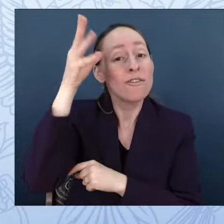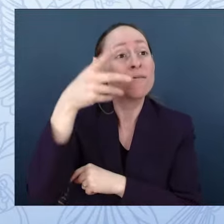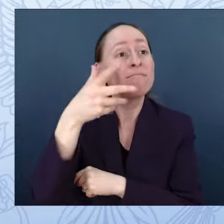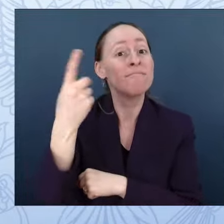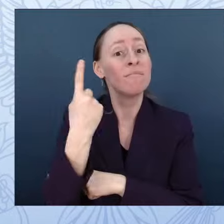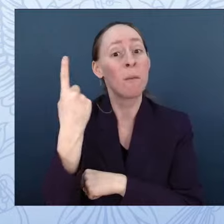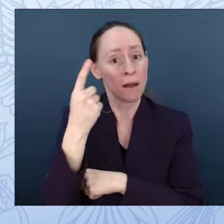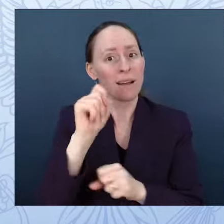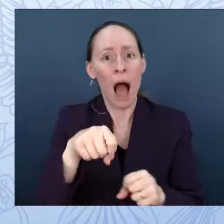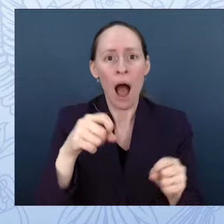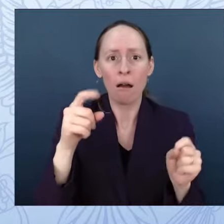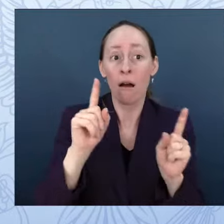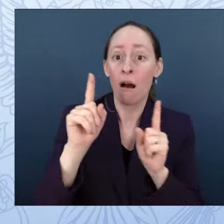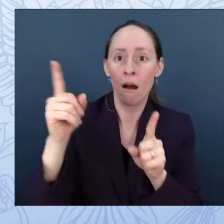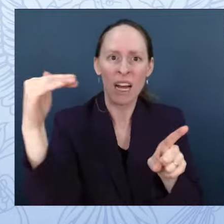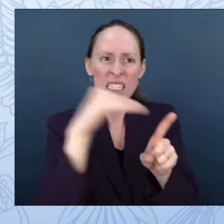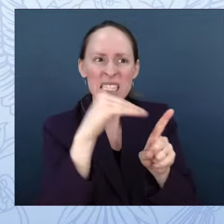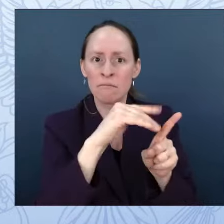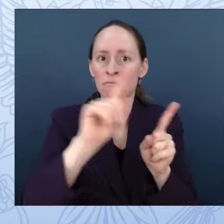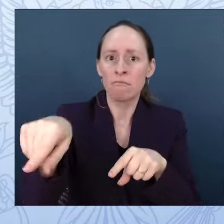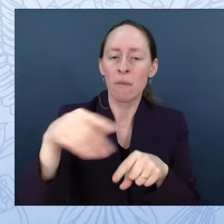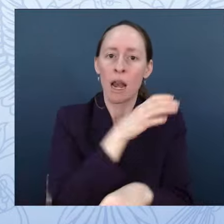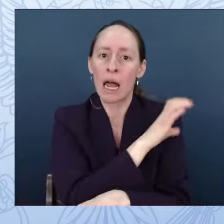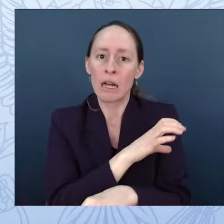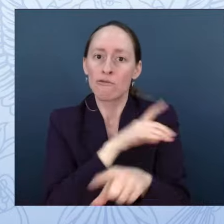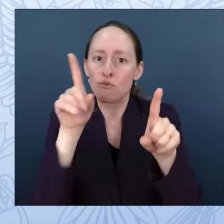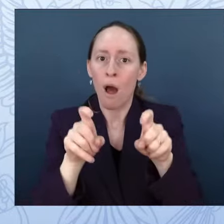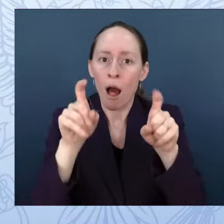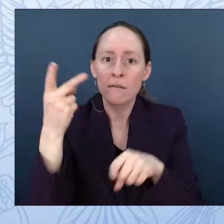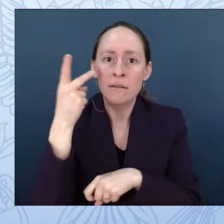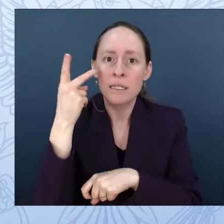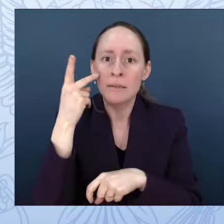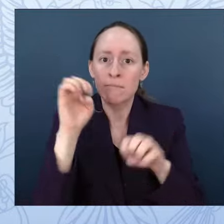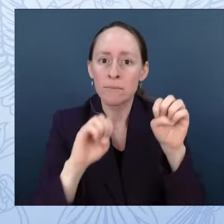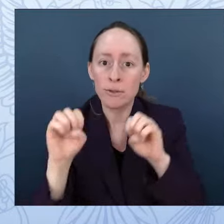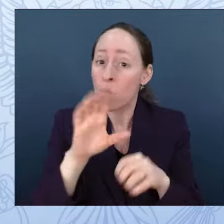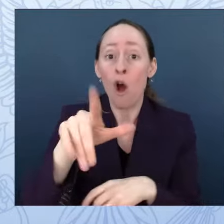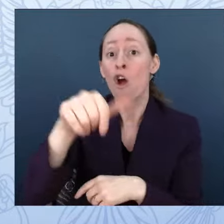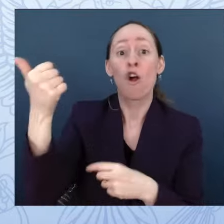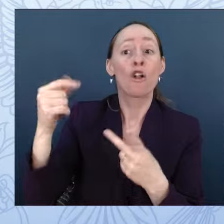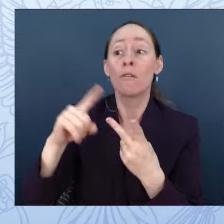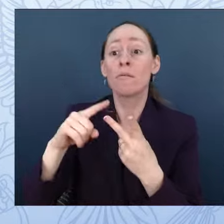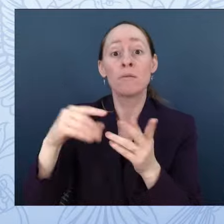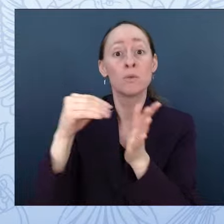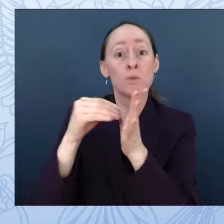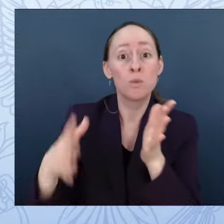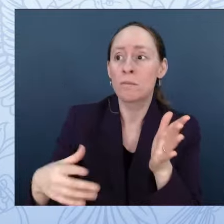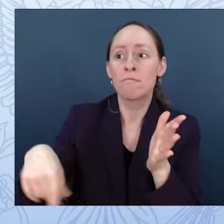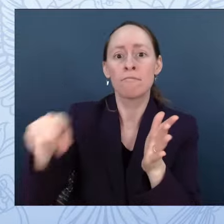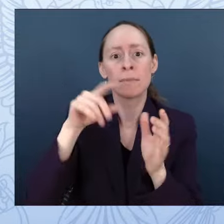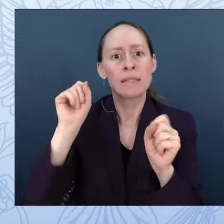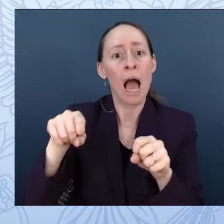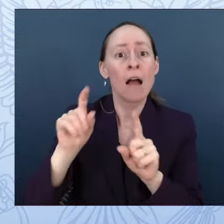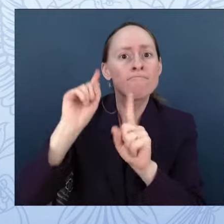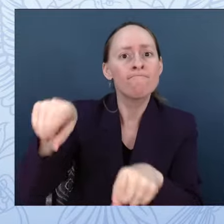The student who's paying no longer keeps her from class, because the navigator is helping her control